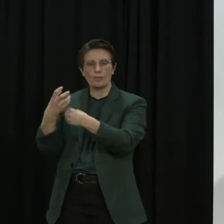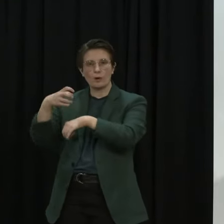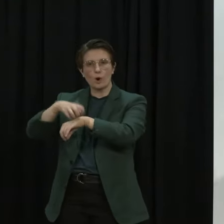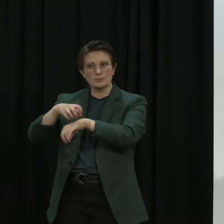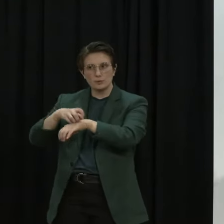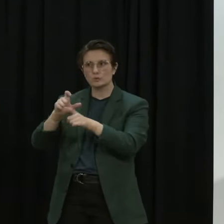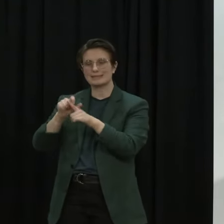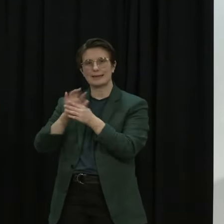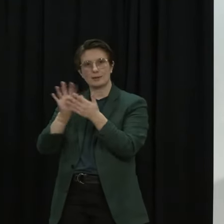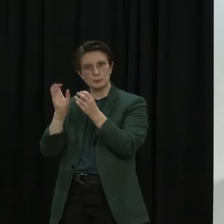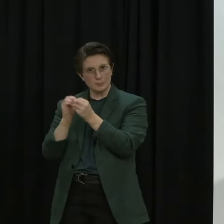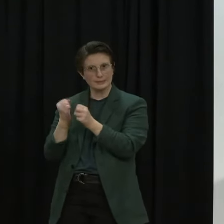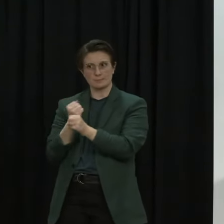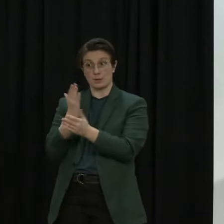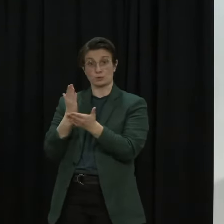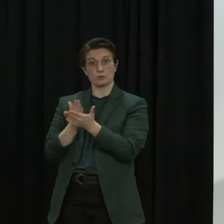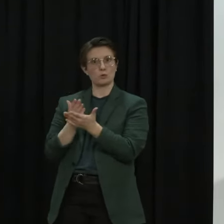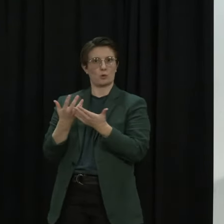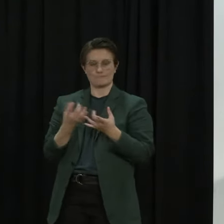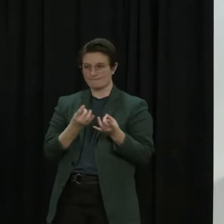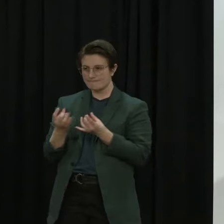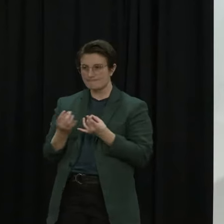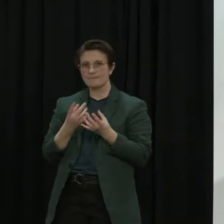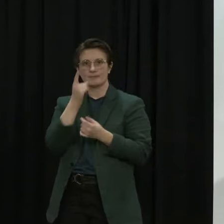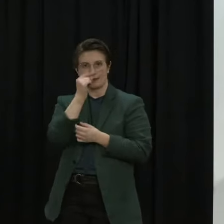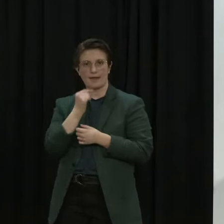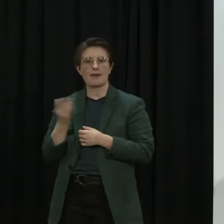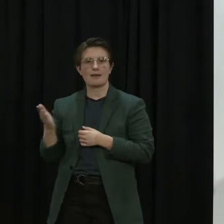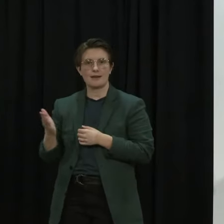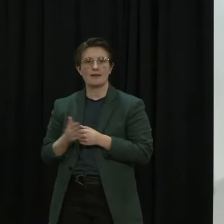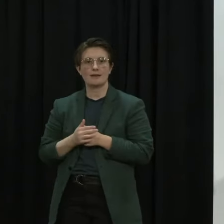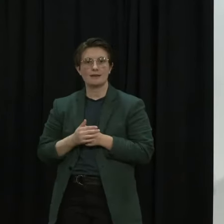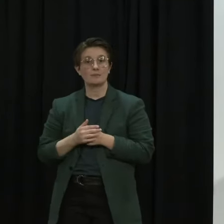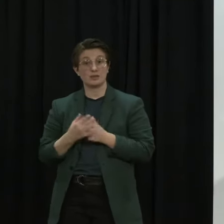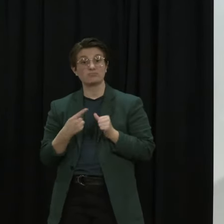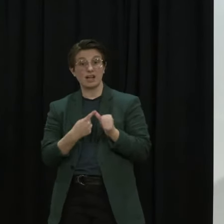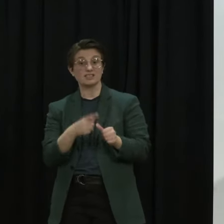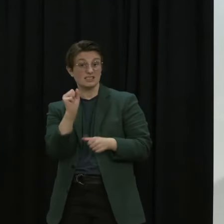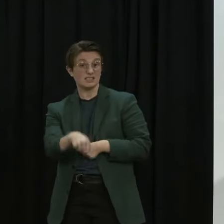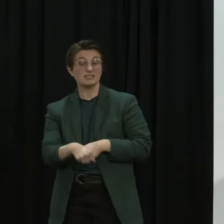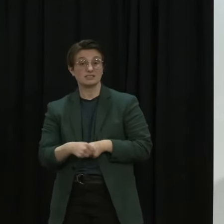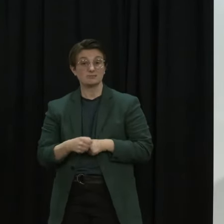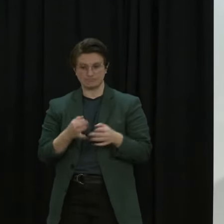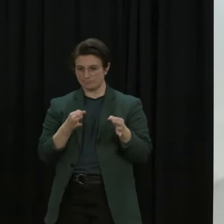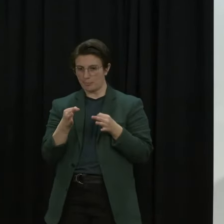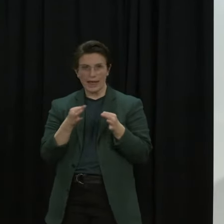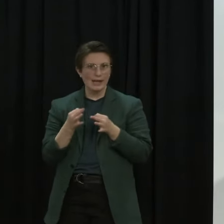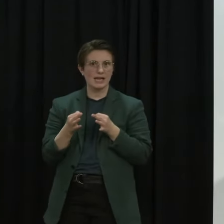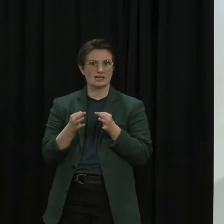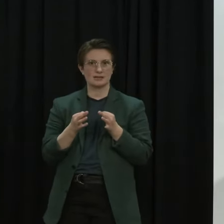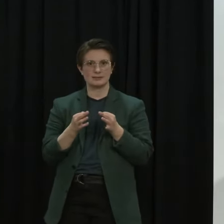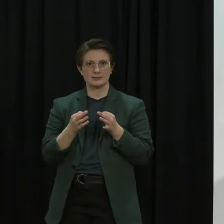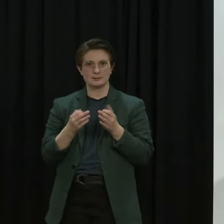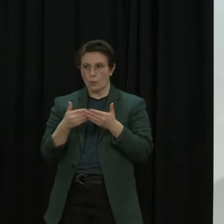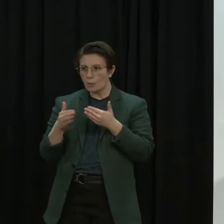in that regard. Minister Little has been leading that work making sure